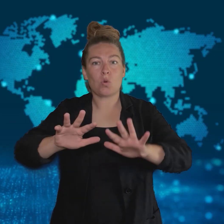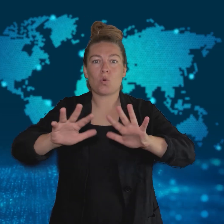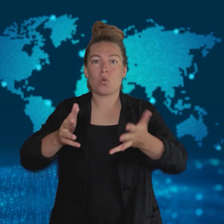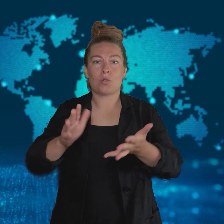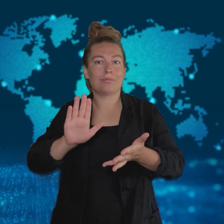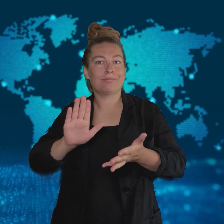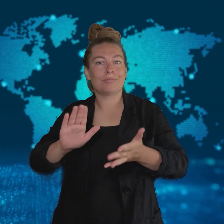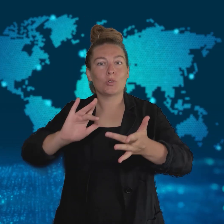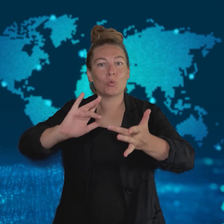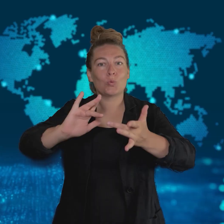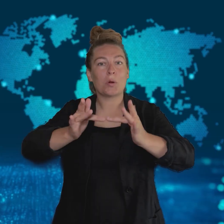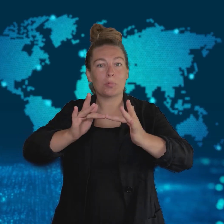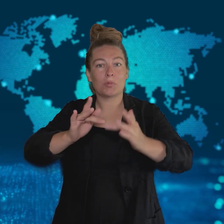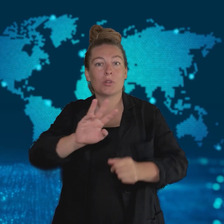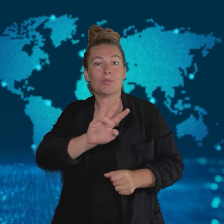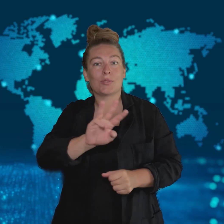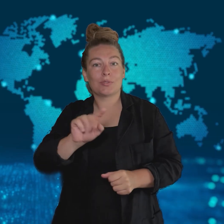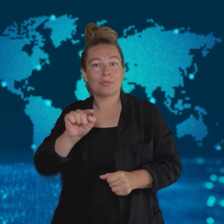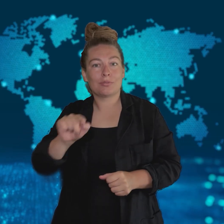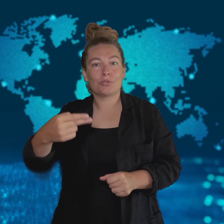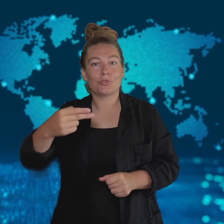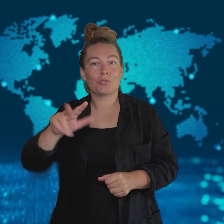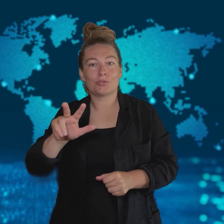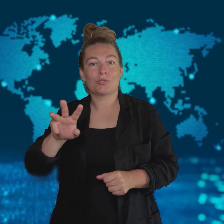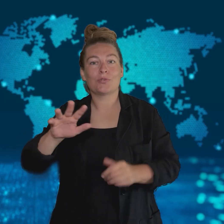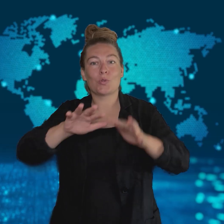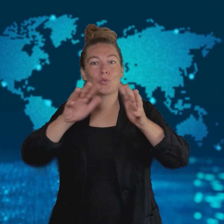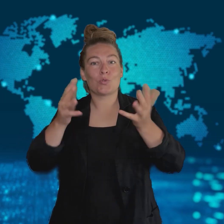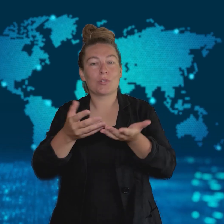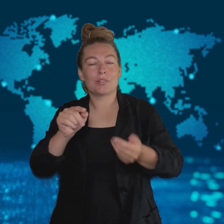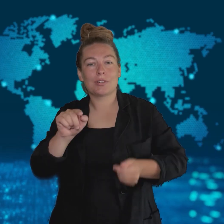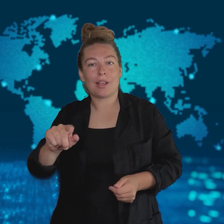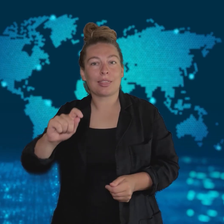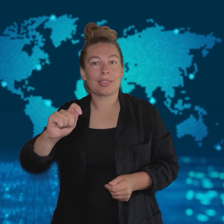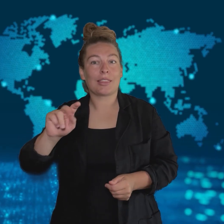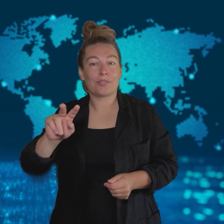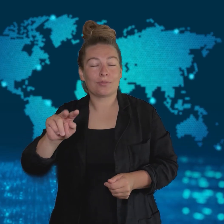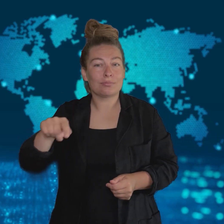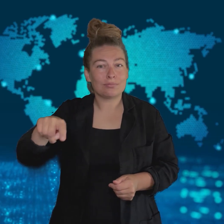or on our website www.h3world.tv.